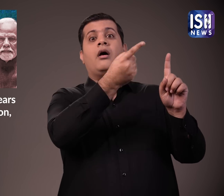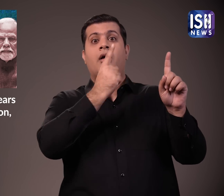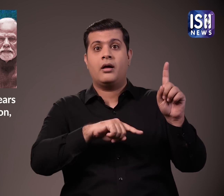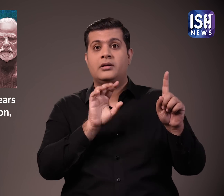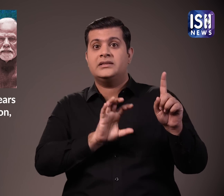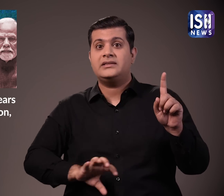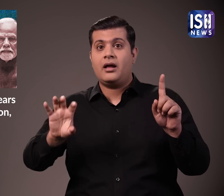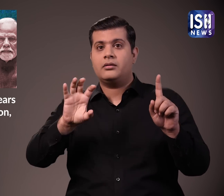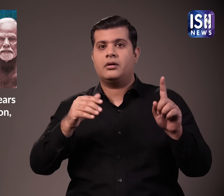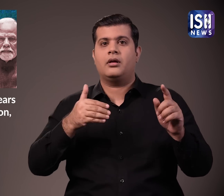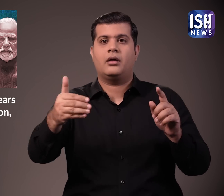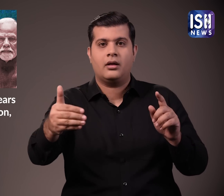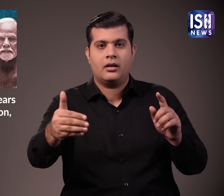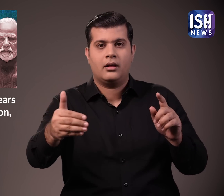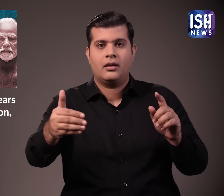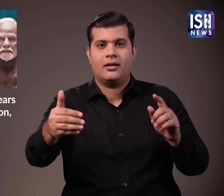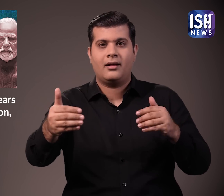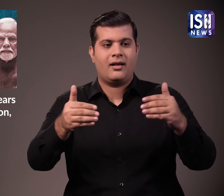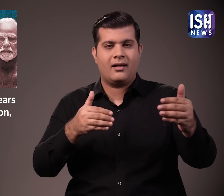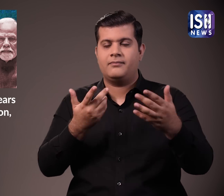But some state assembly elections were held after that.